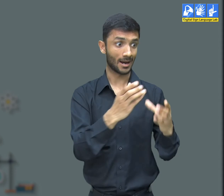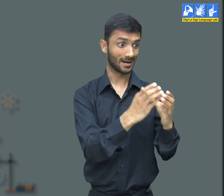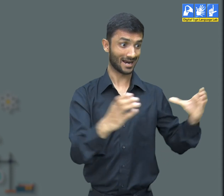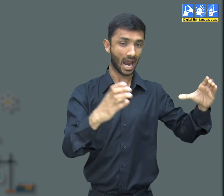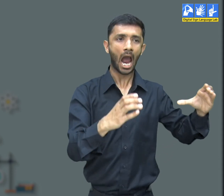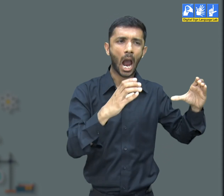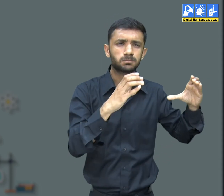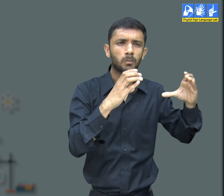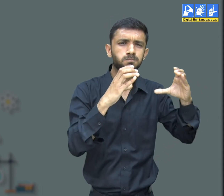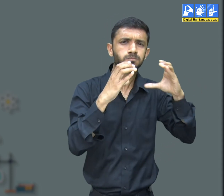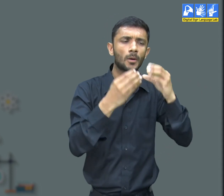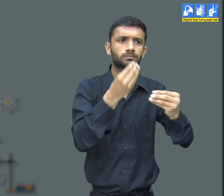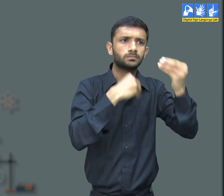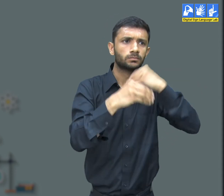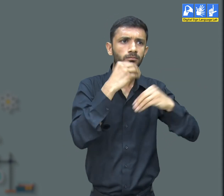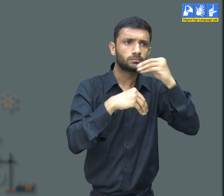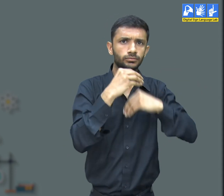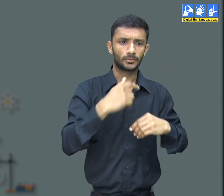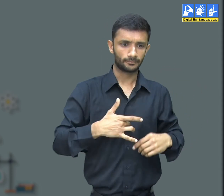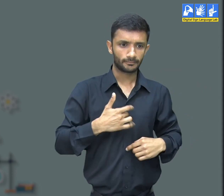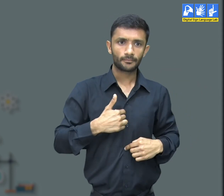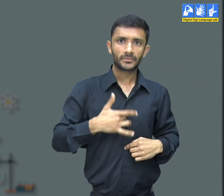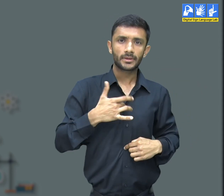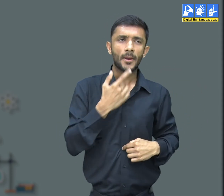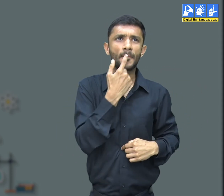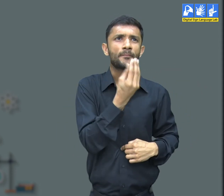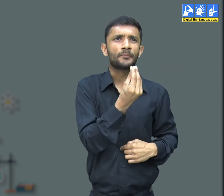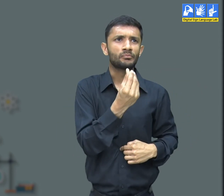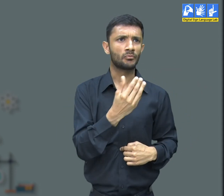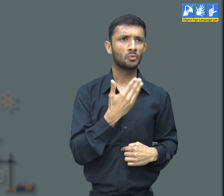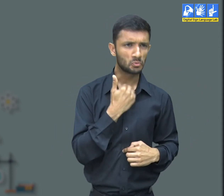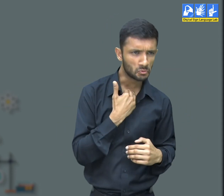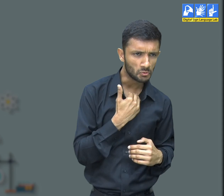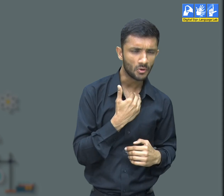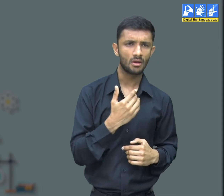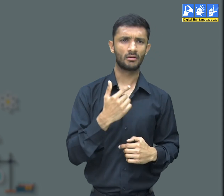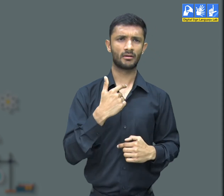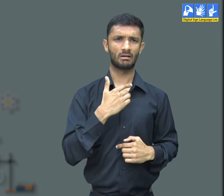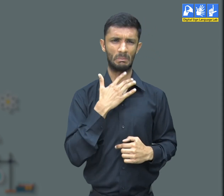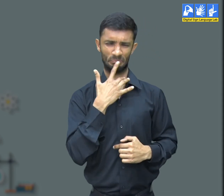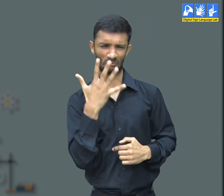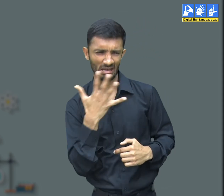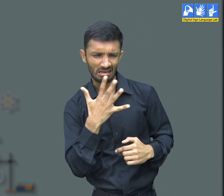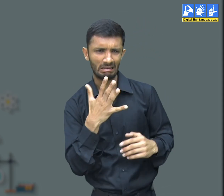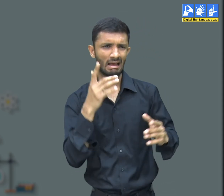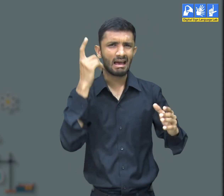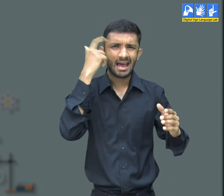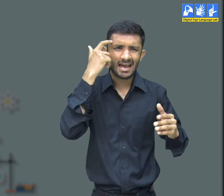We grab the bigger one to eat and we perceive its taste that is it sweet or sour through our sensory perception.